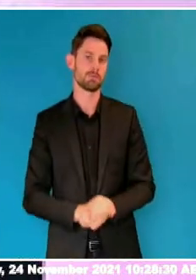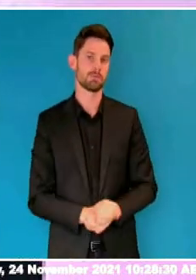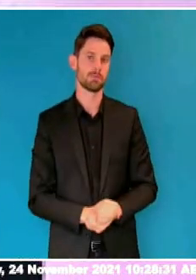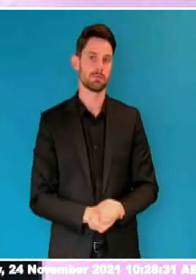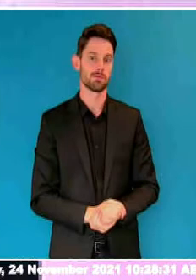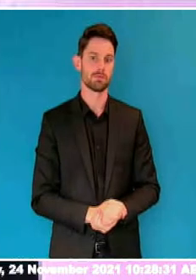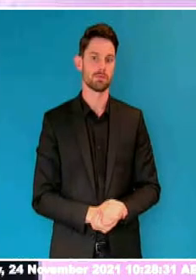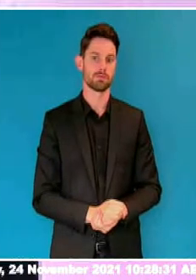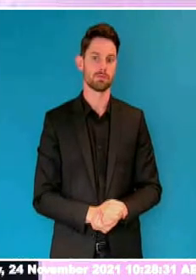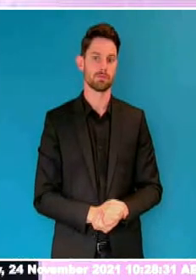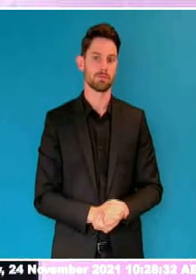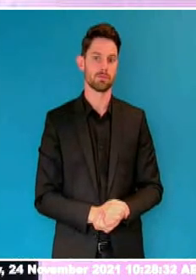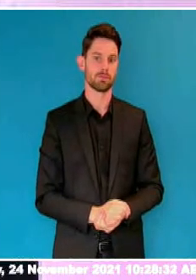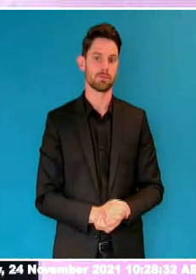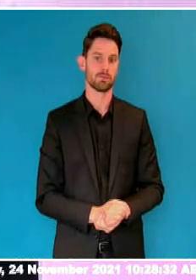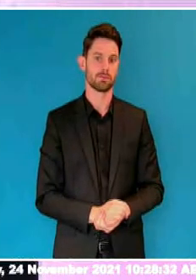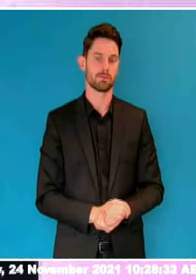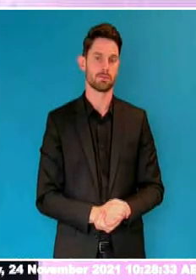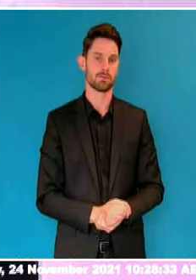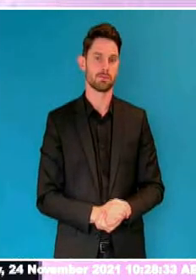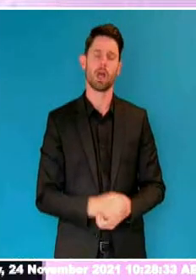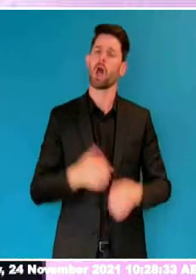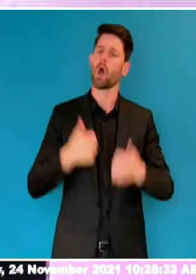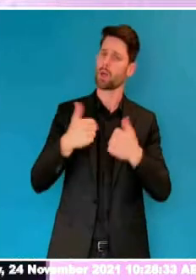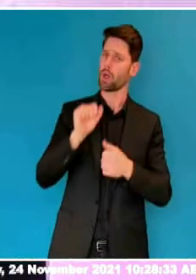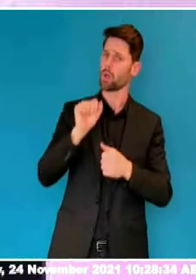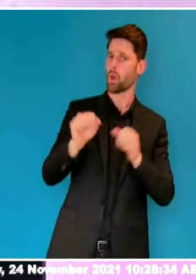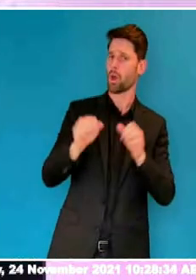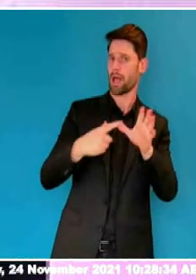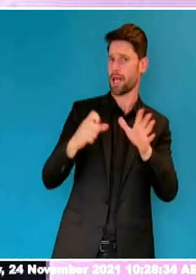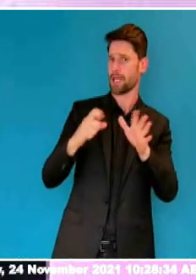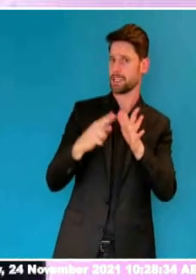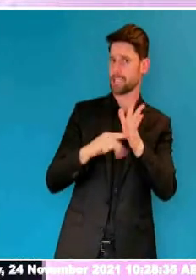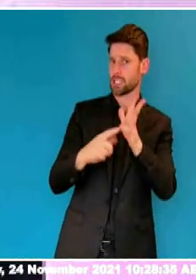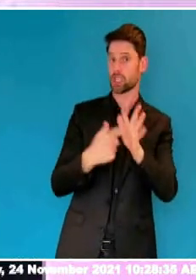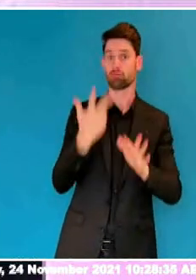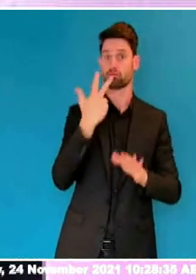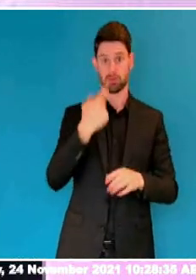So when a person in Accenture seeks a workplace adjustment, as I